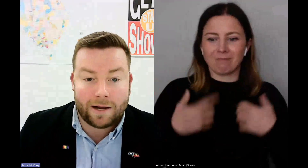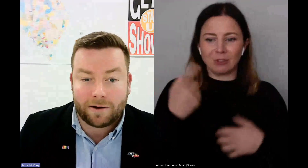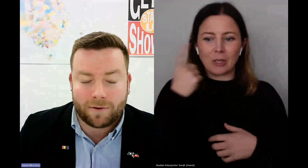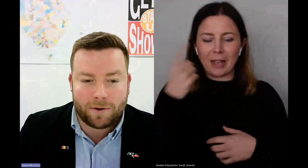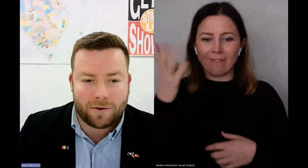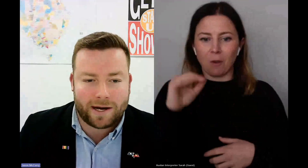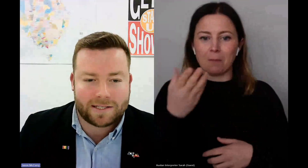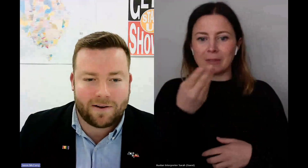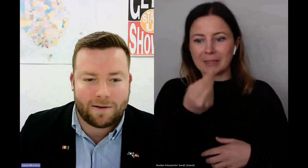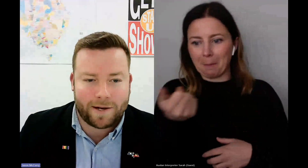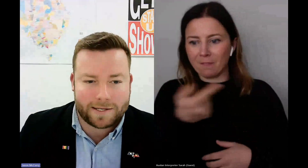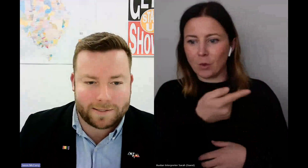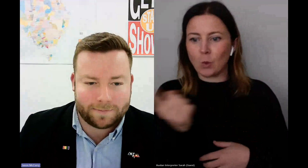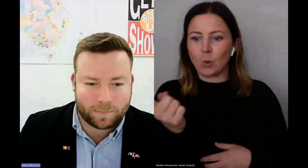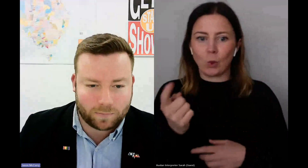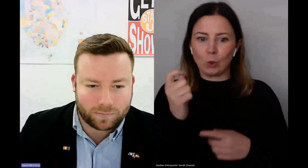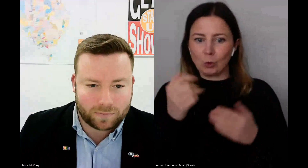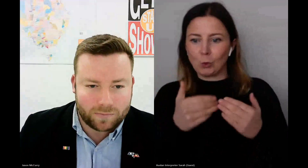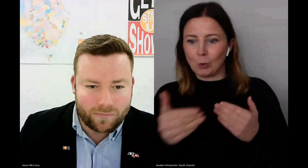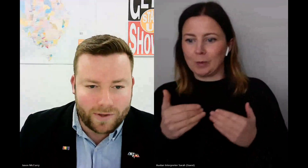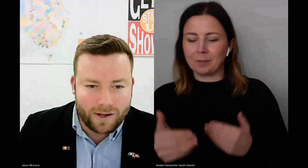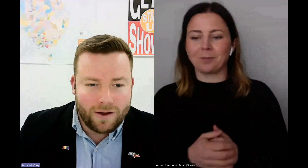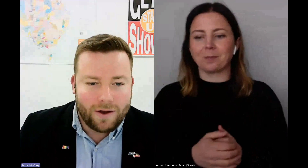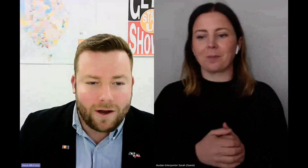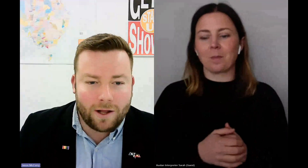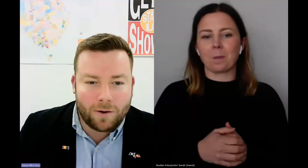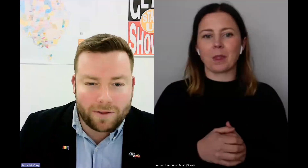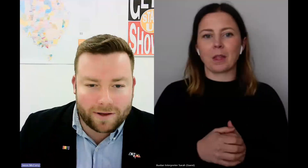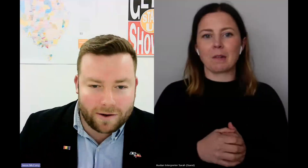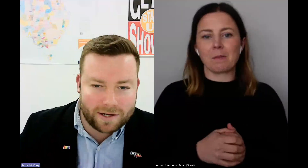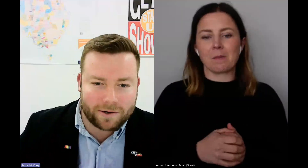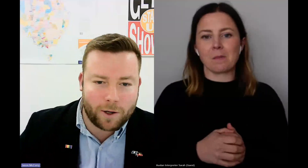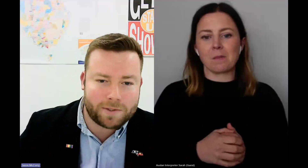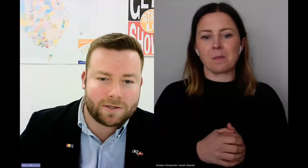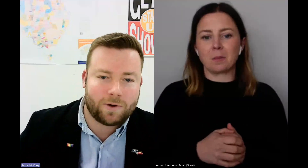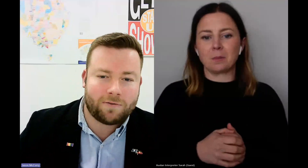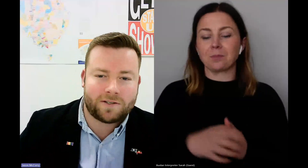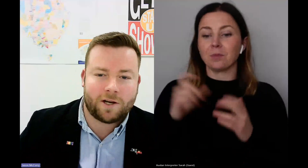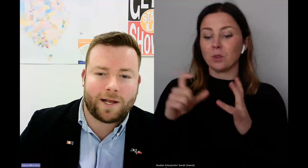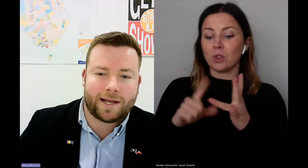hearing from you in the next five minutes. Along with the co-design groups we've also been